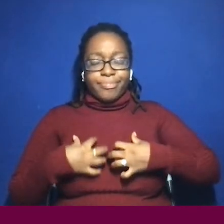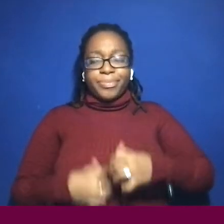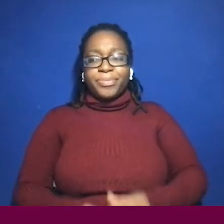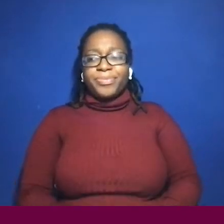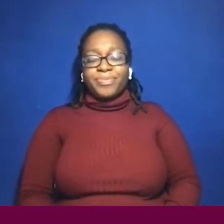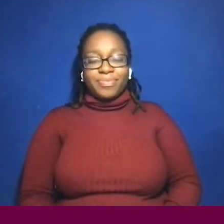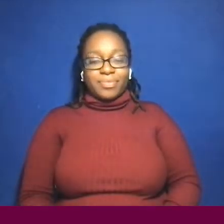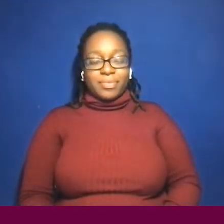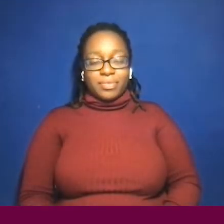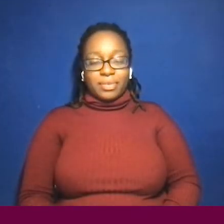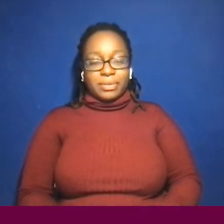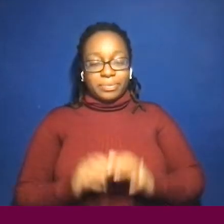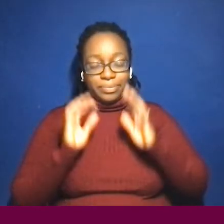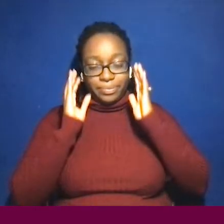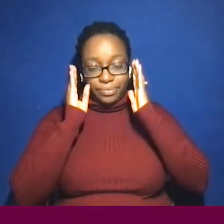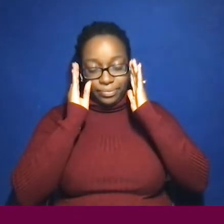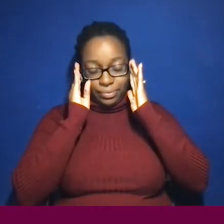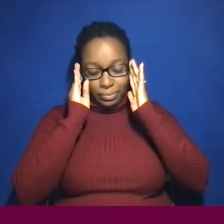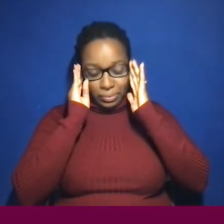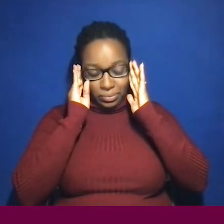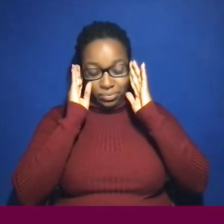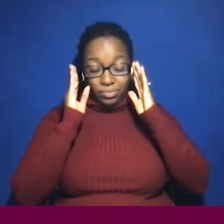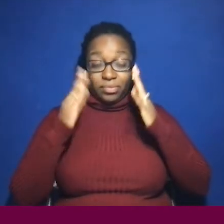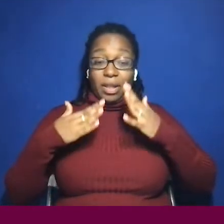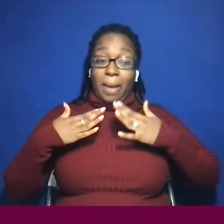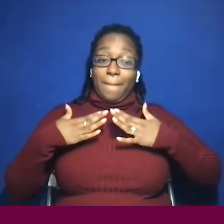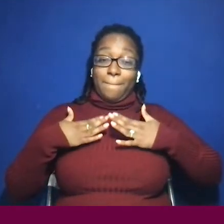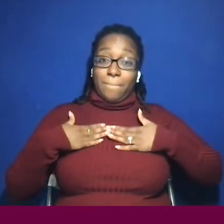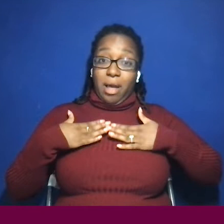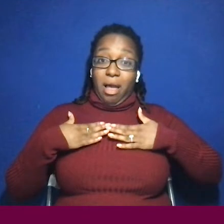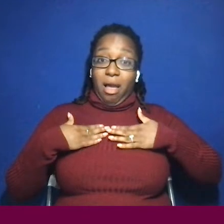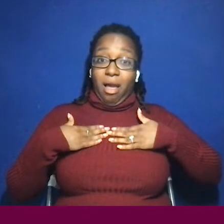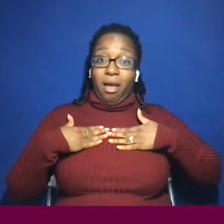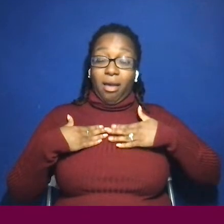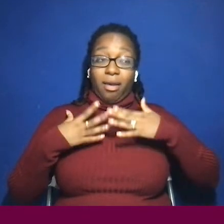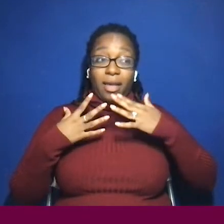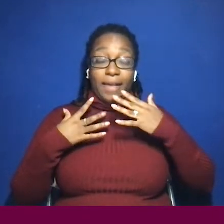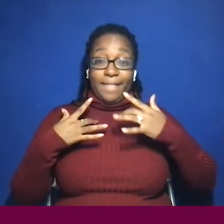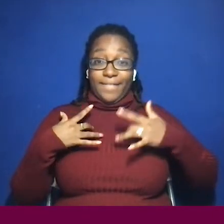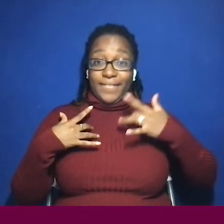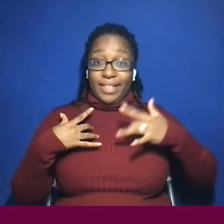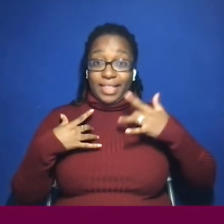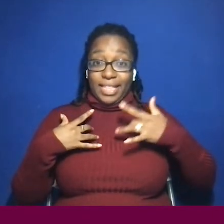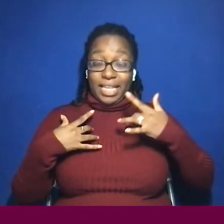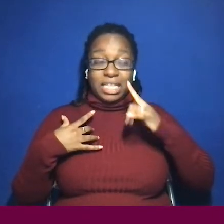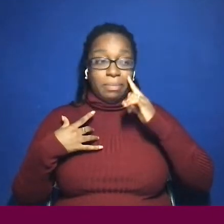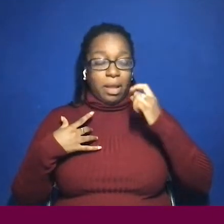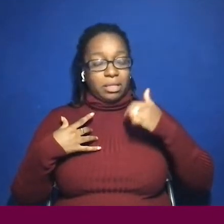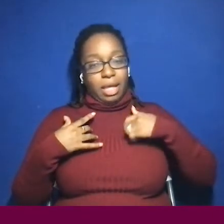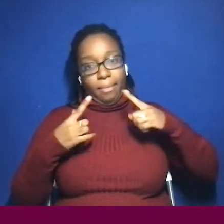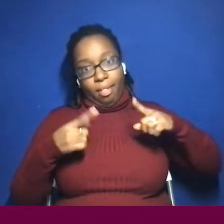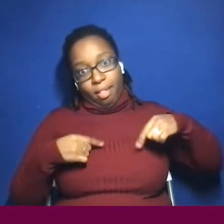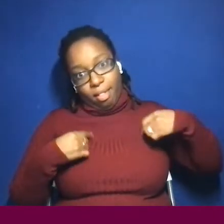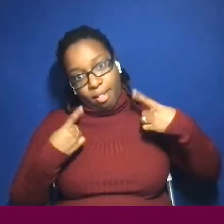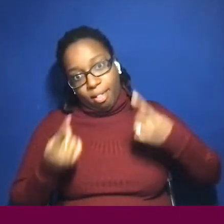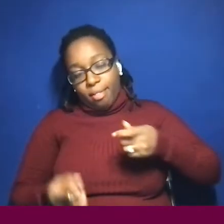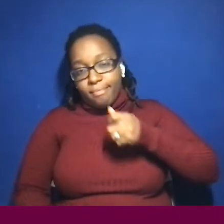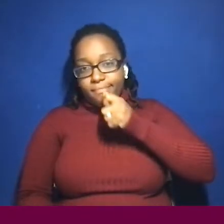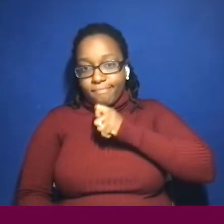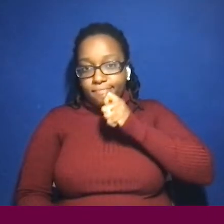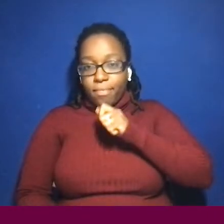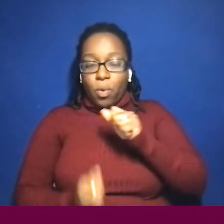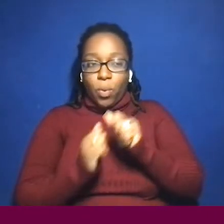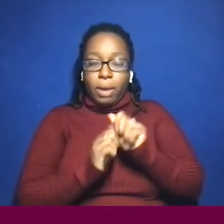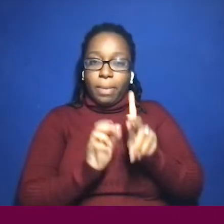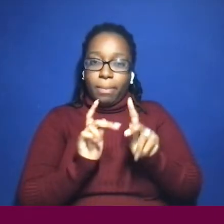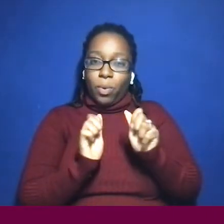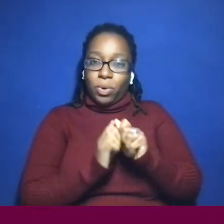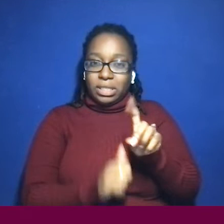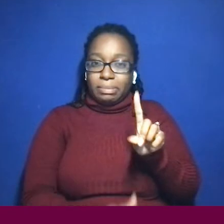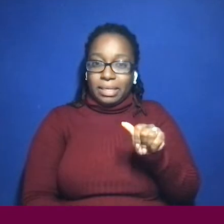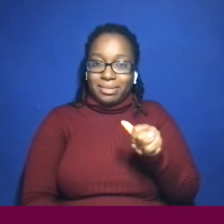from a longstanding frustration that people with disabilities were considered a liability and not